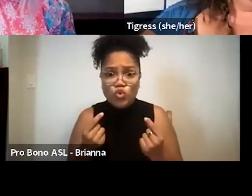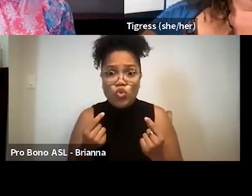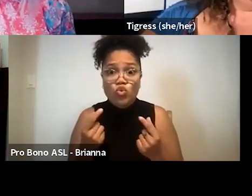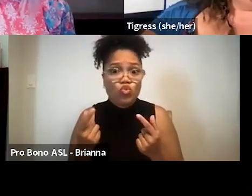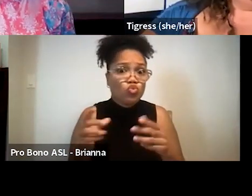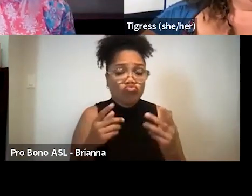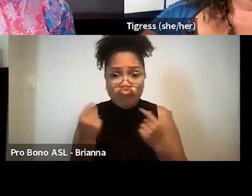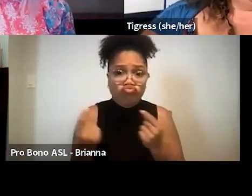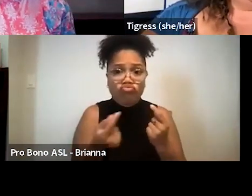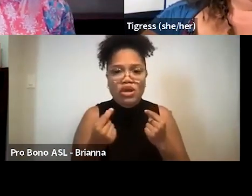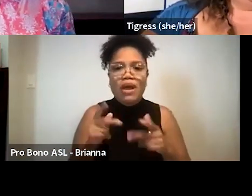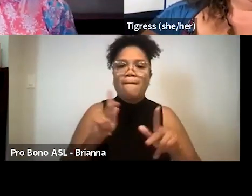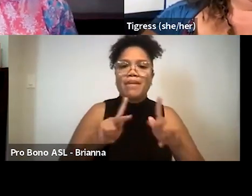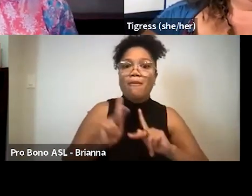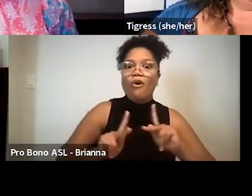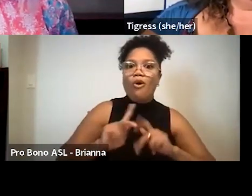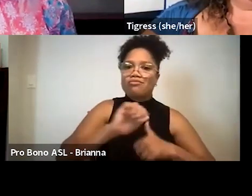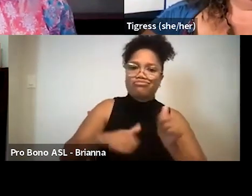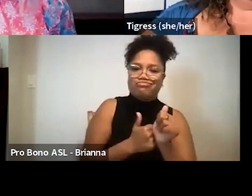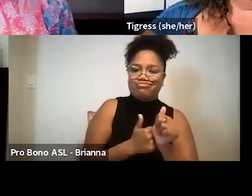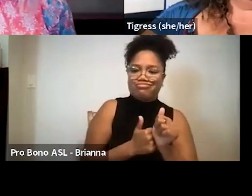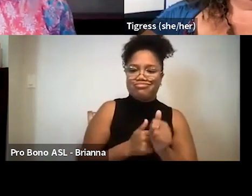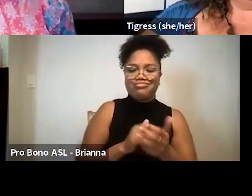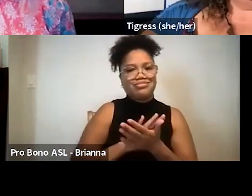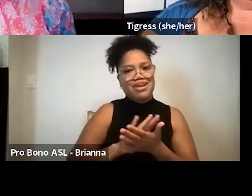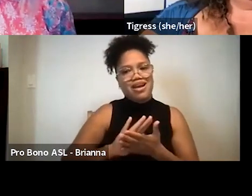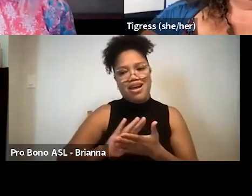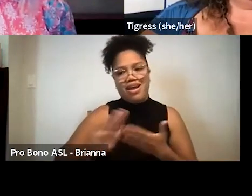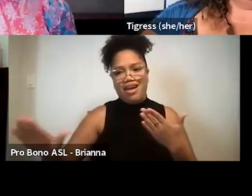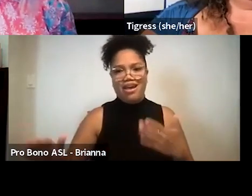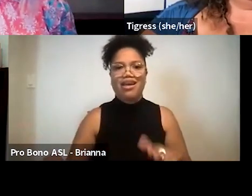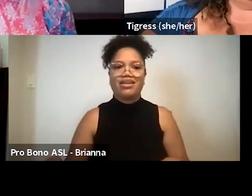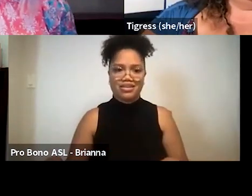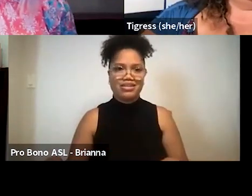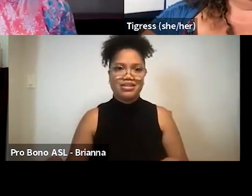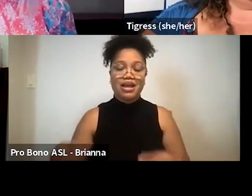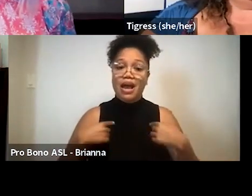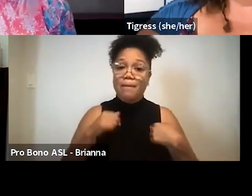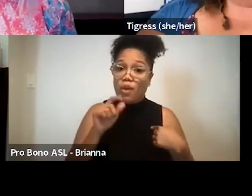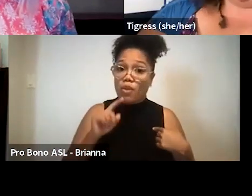And that felt really good, I'll be honest. And I'm also not the only fat girl working on it.